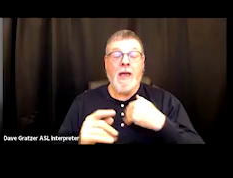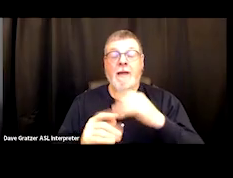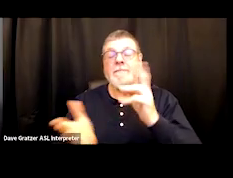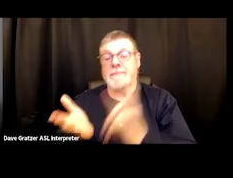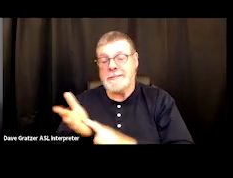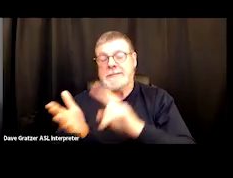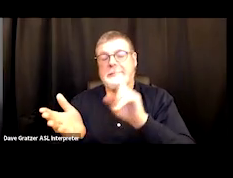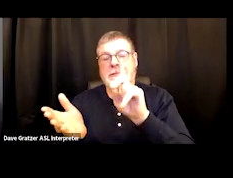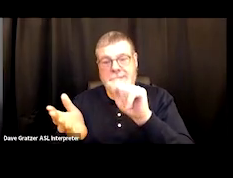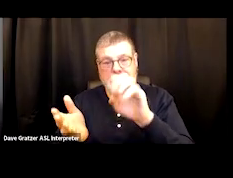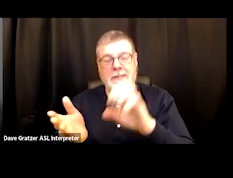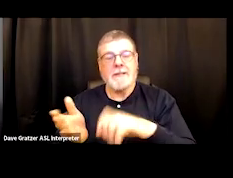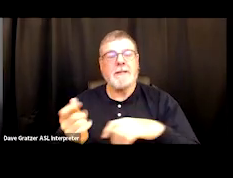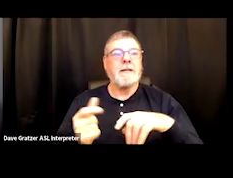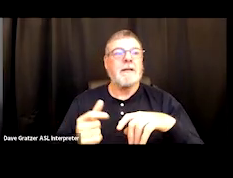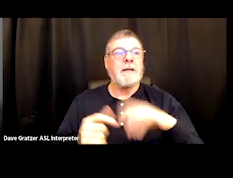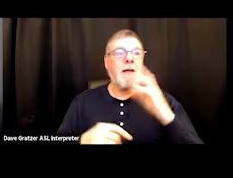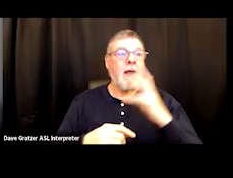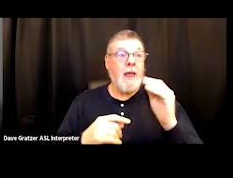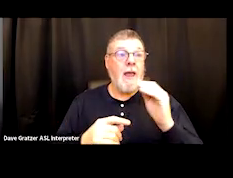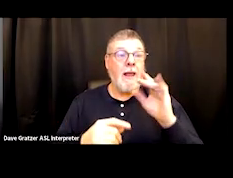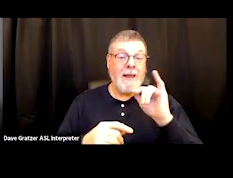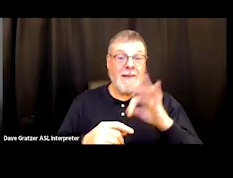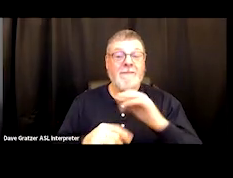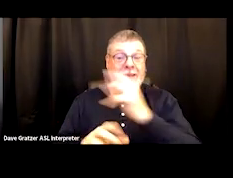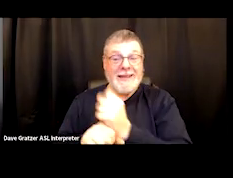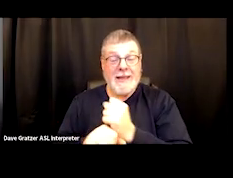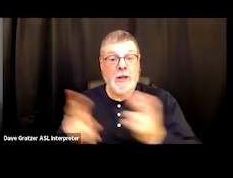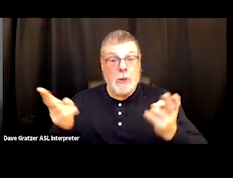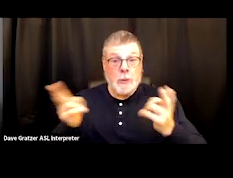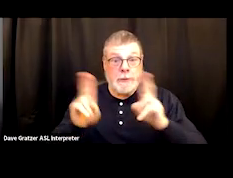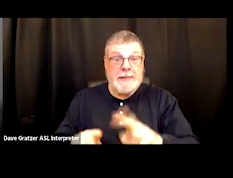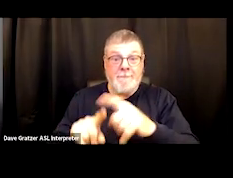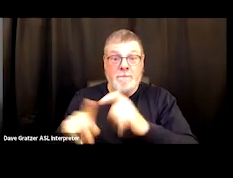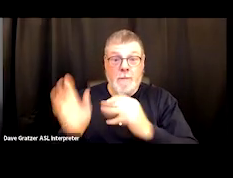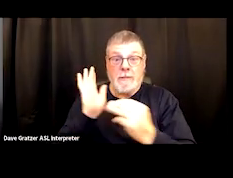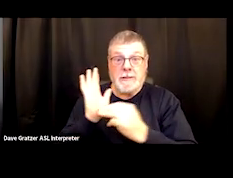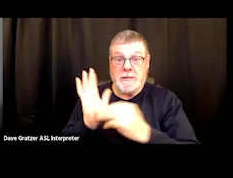And then if you're able to get the medical summary co-signed by the applicant's treatment provider,